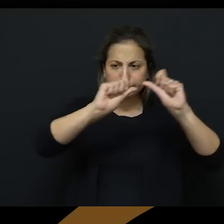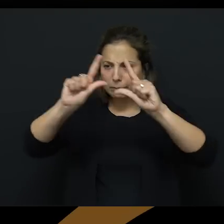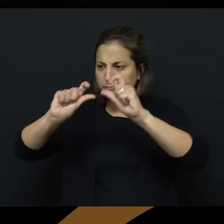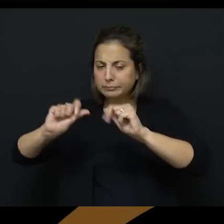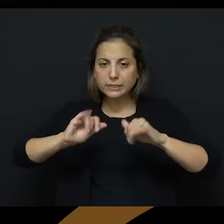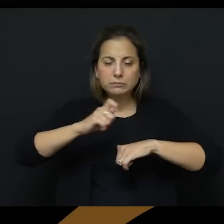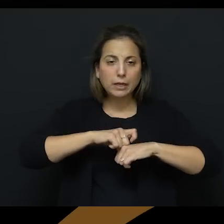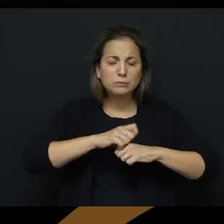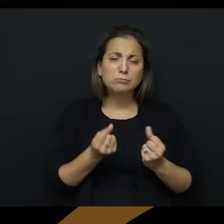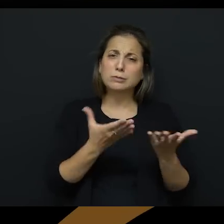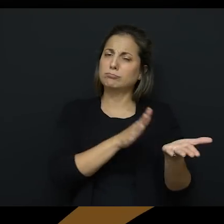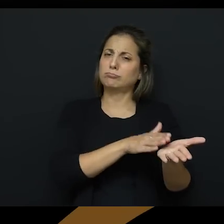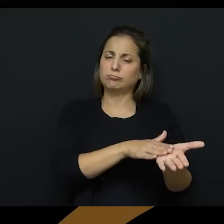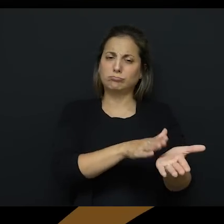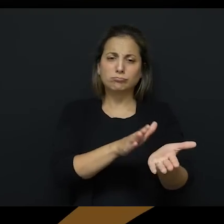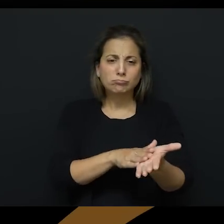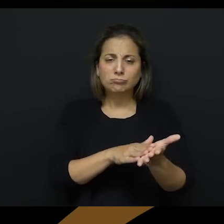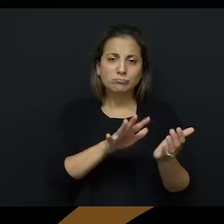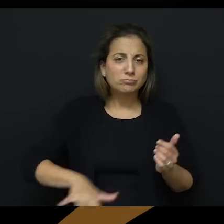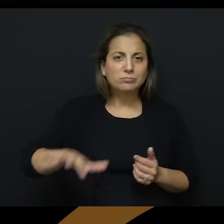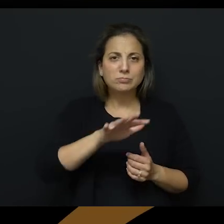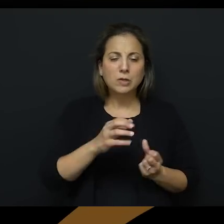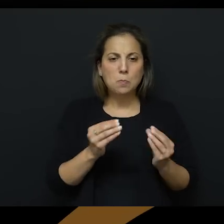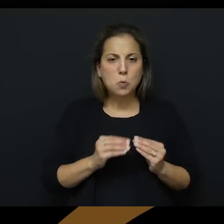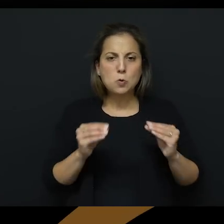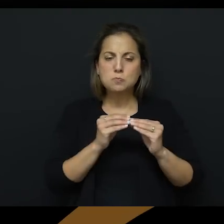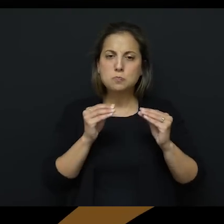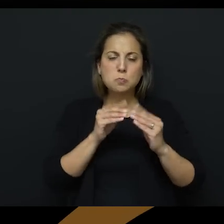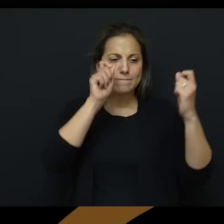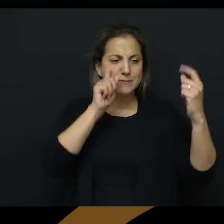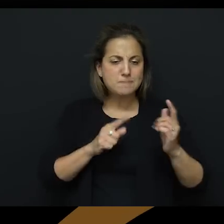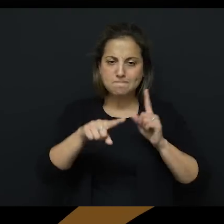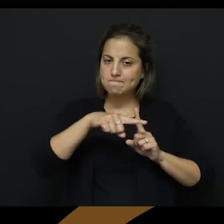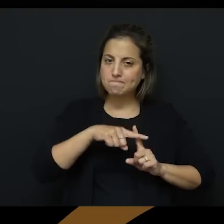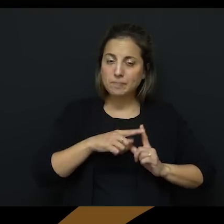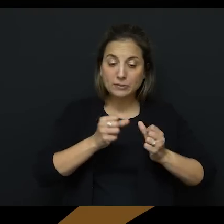The site has been very well received and continues receiving accolades as it grows.